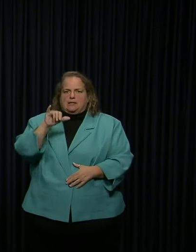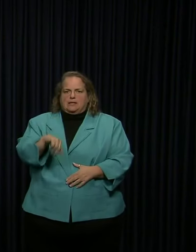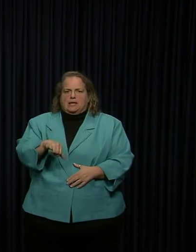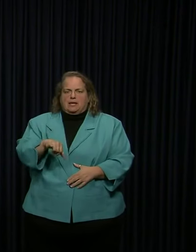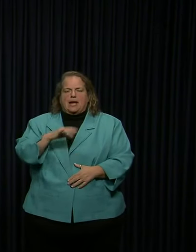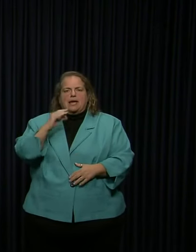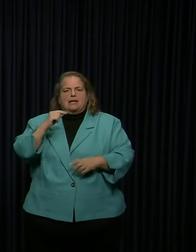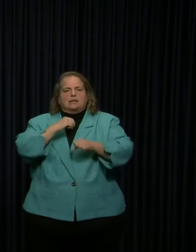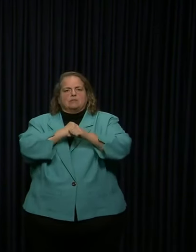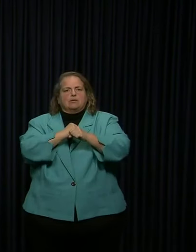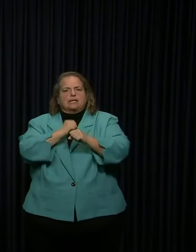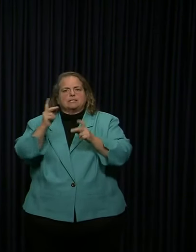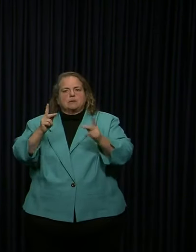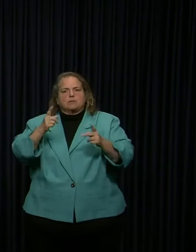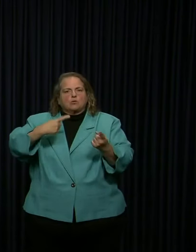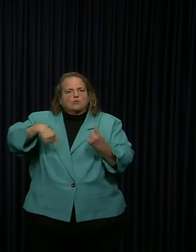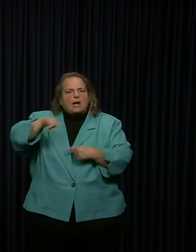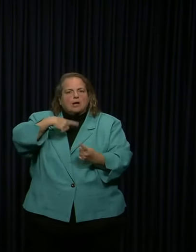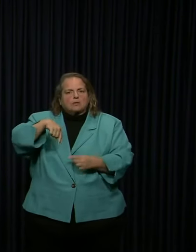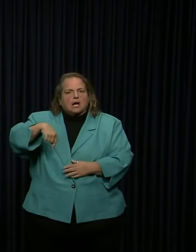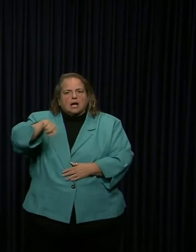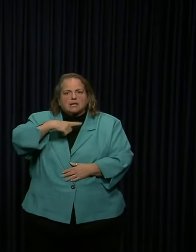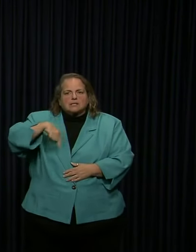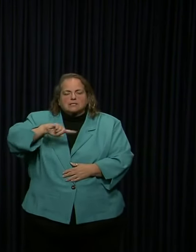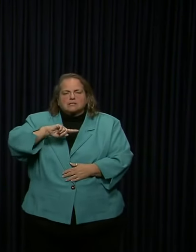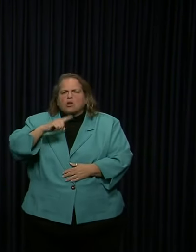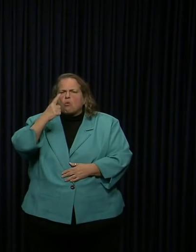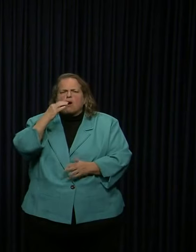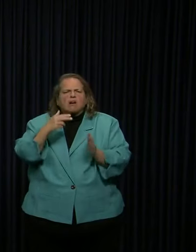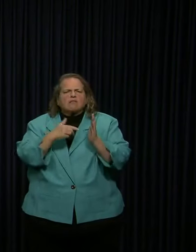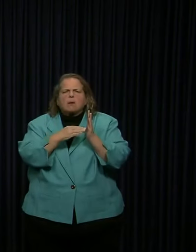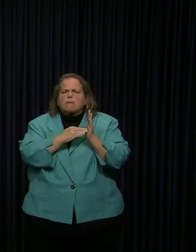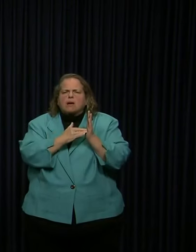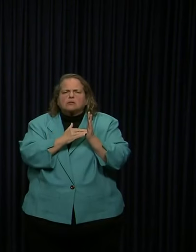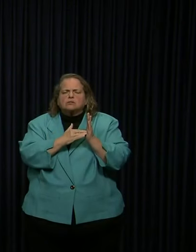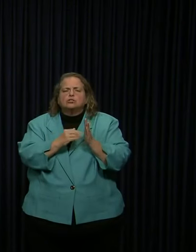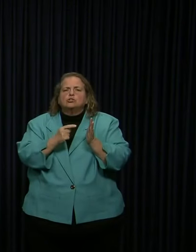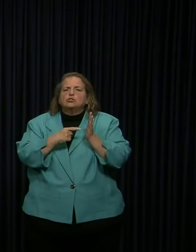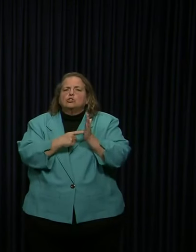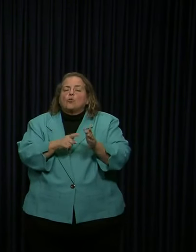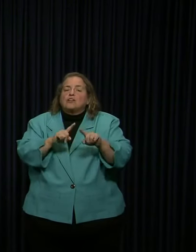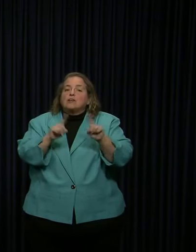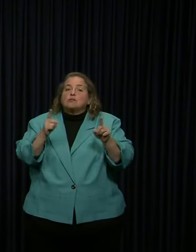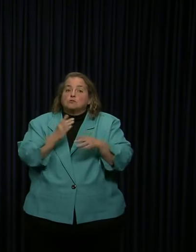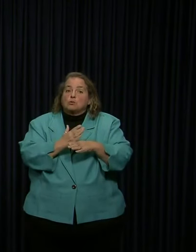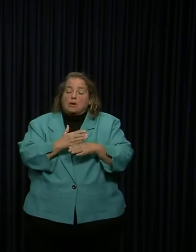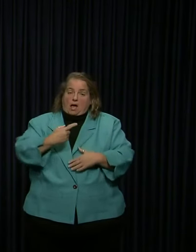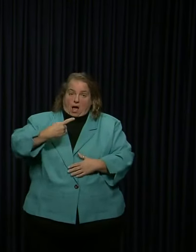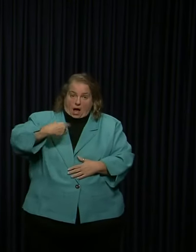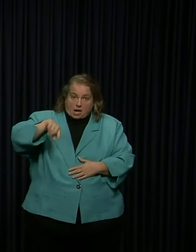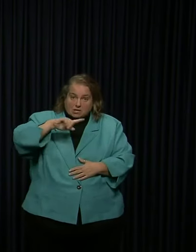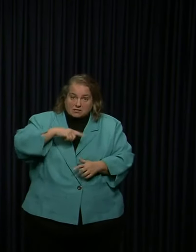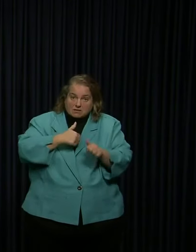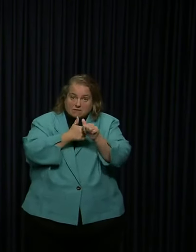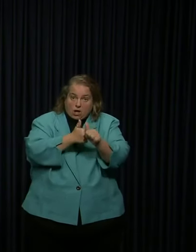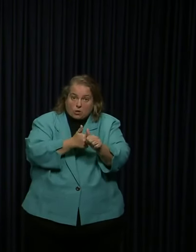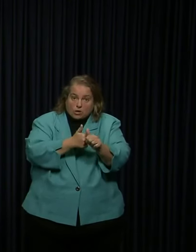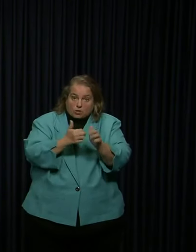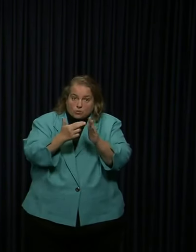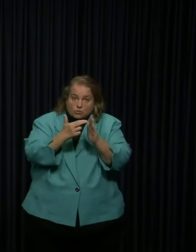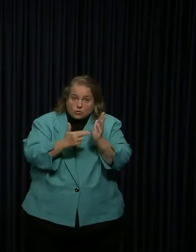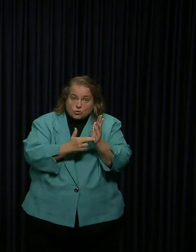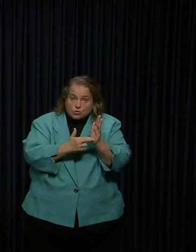AND HO OHIO, STATES, TENNESSEE,